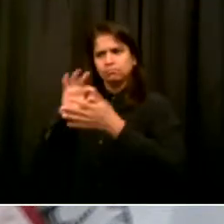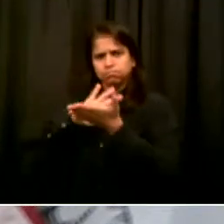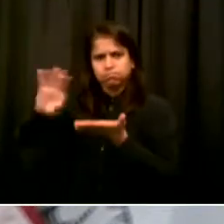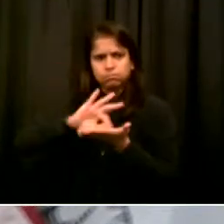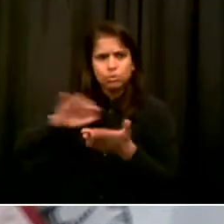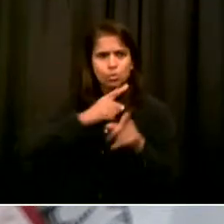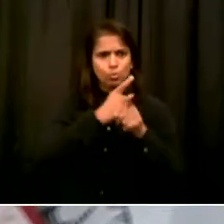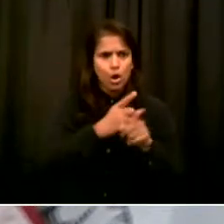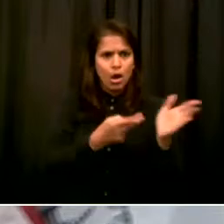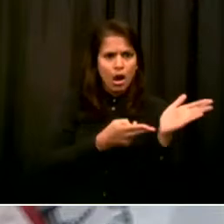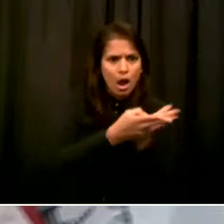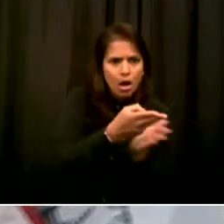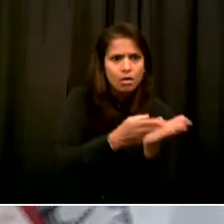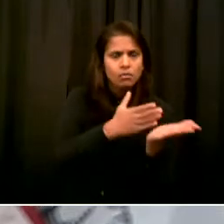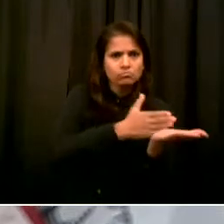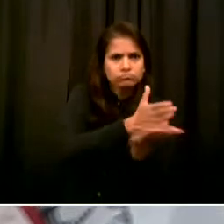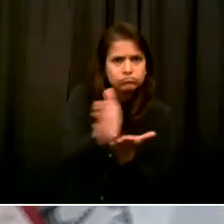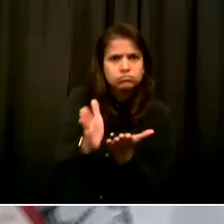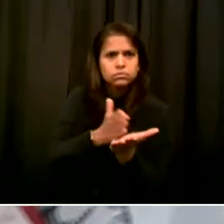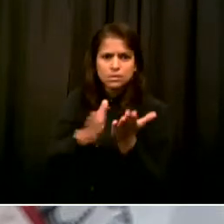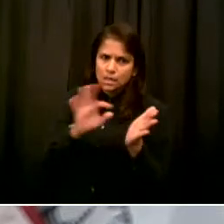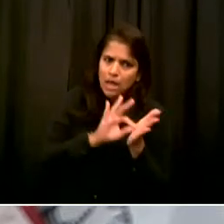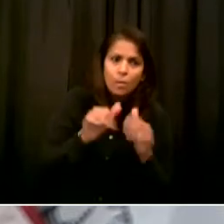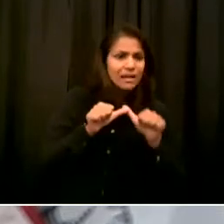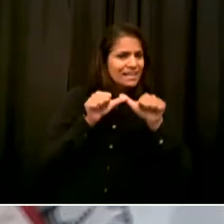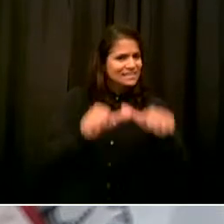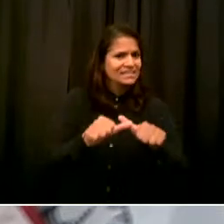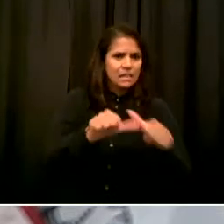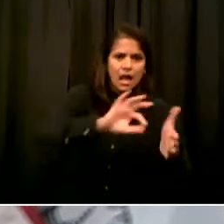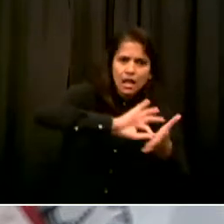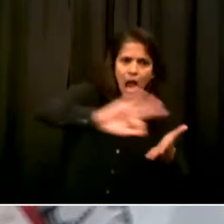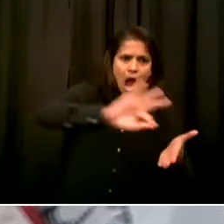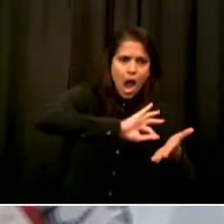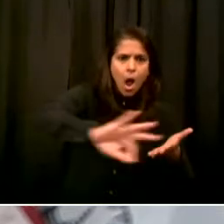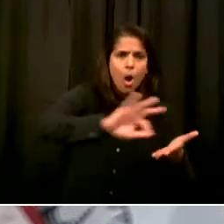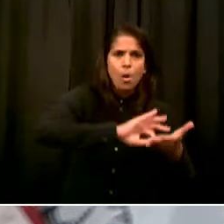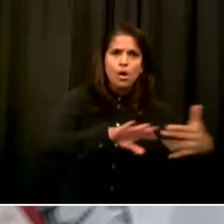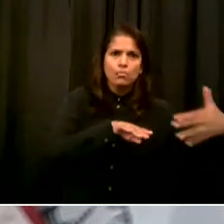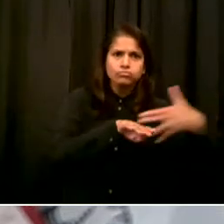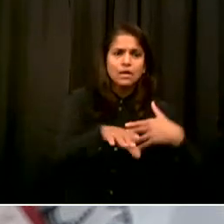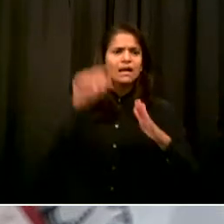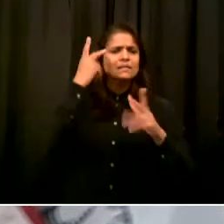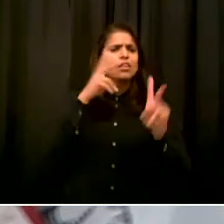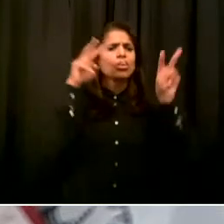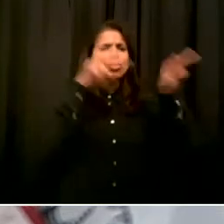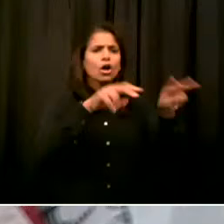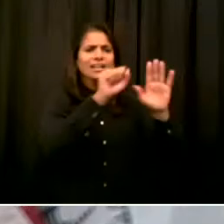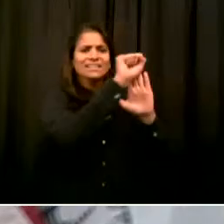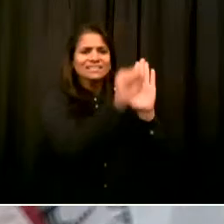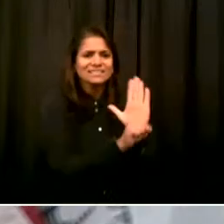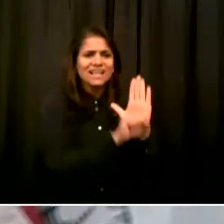COUNTRY WAS CLEAN AND WITHOUT INTERFERENCE AND THAT'S WHAT WE SHOULD FEEL GOOD ABABUTO. . THE